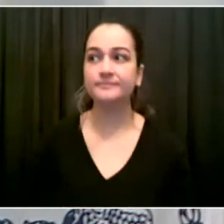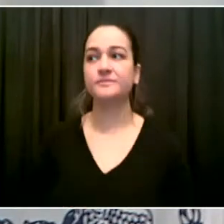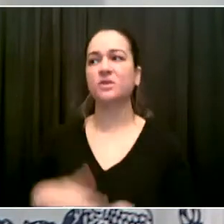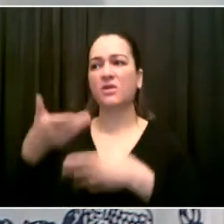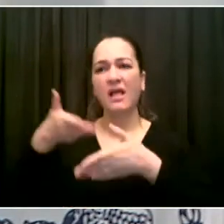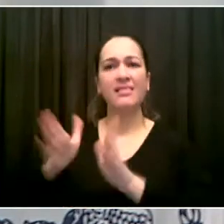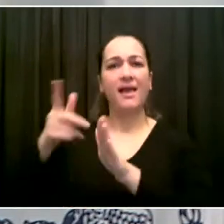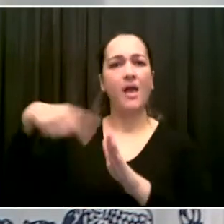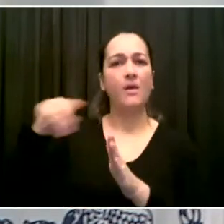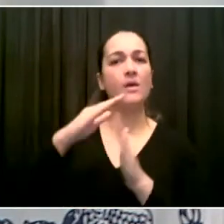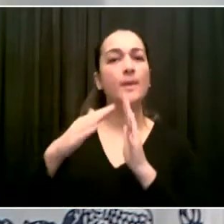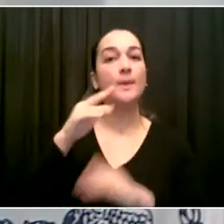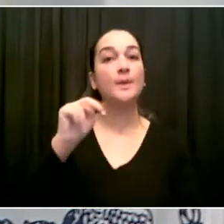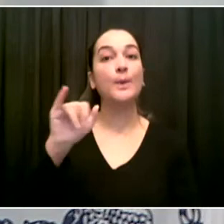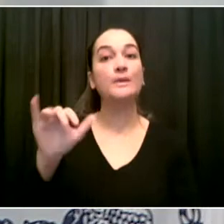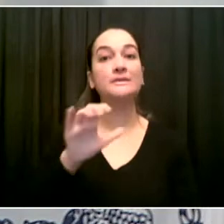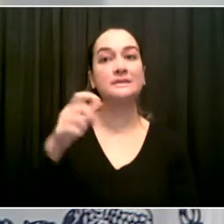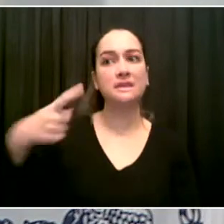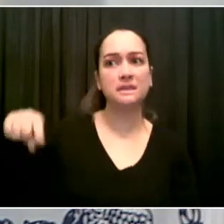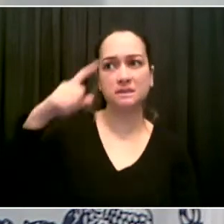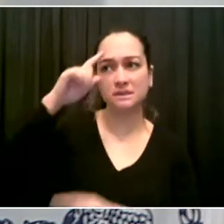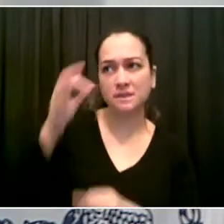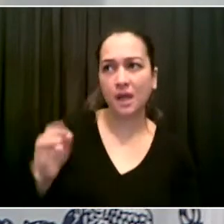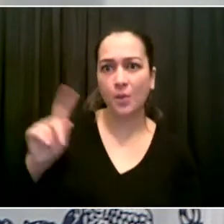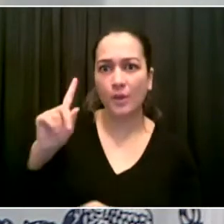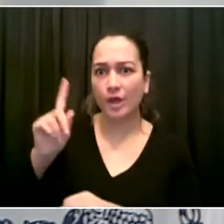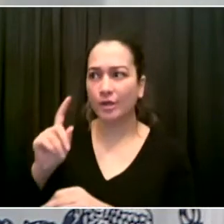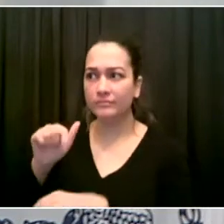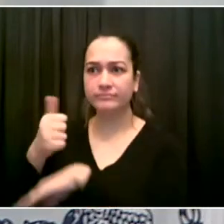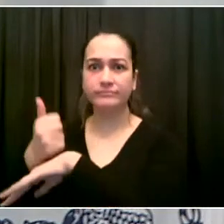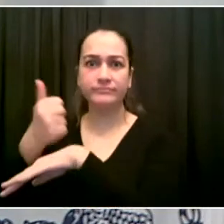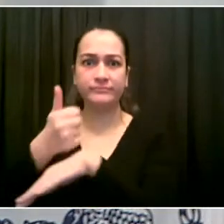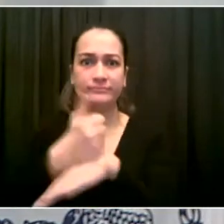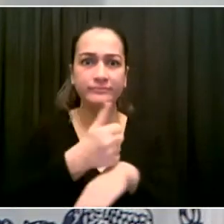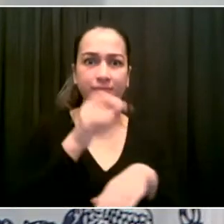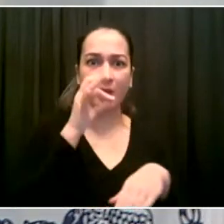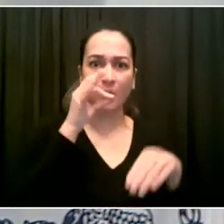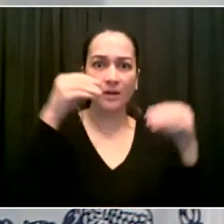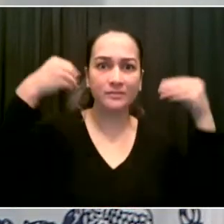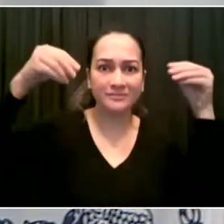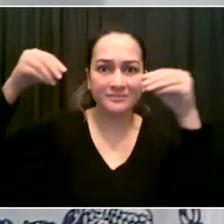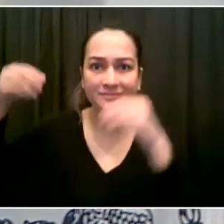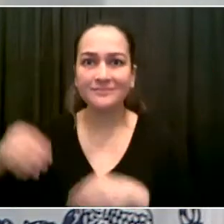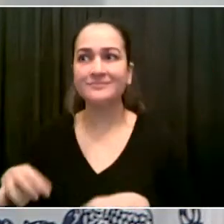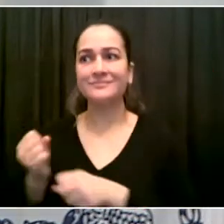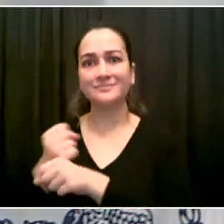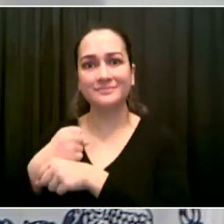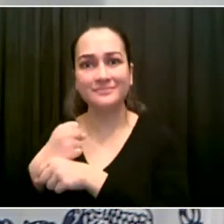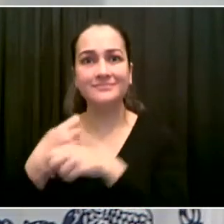WELLS WANT TO MAKE SURE THERE IS AS MUCH LOCAL DISCRETION AS POSSIBLE. THAT IS STILL UP IN THE AIR AND WORK THROUGH THE REGULATORY PROCESS.